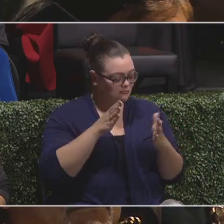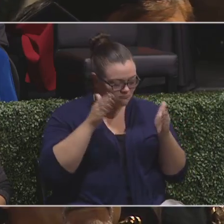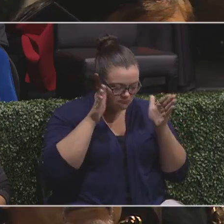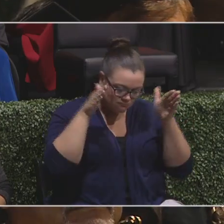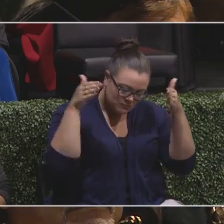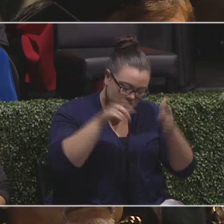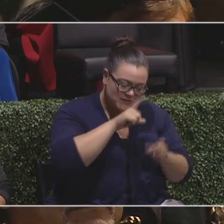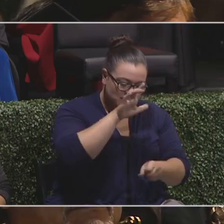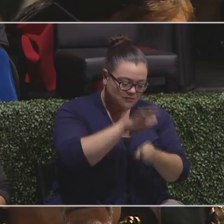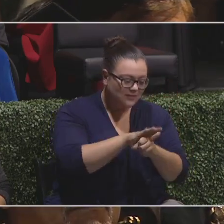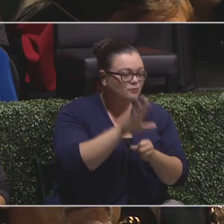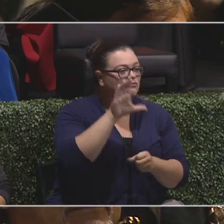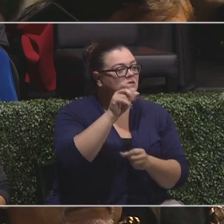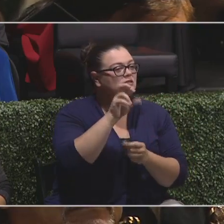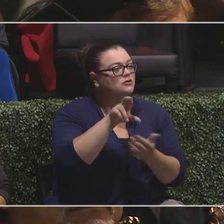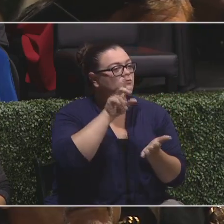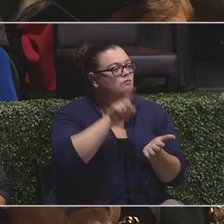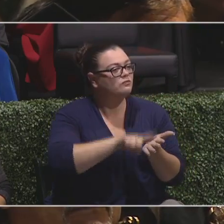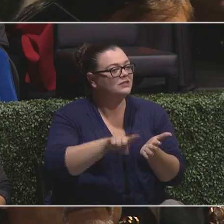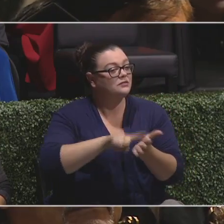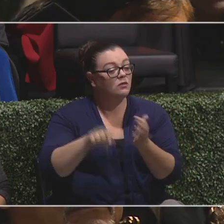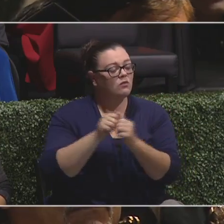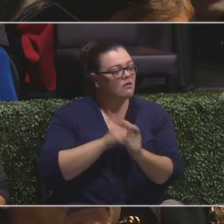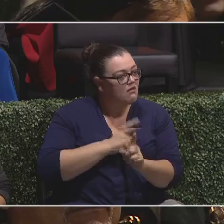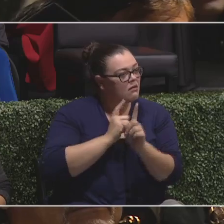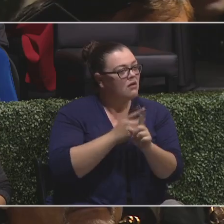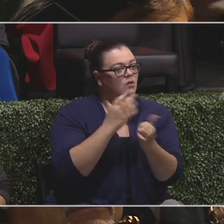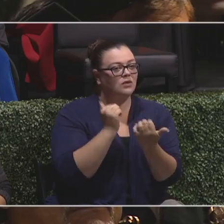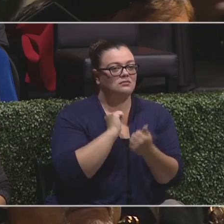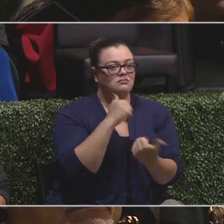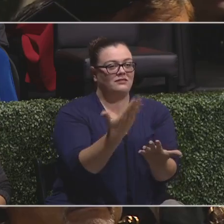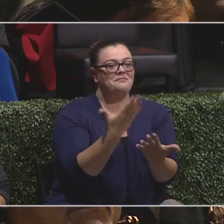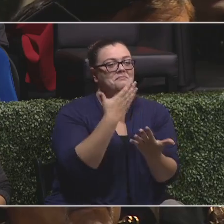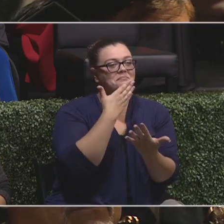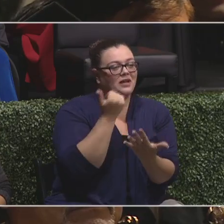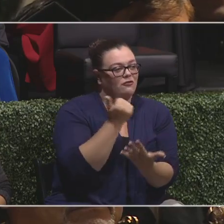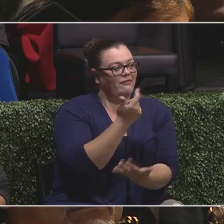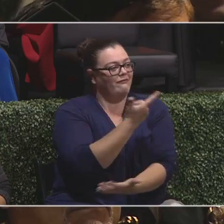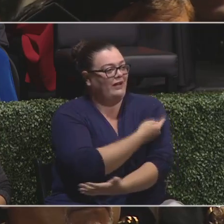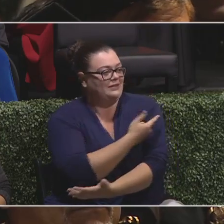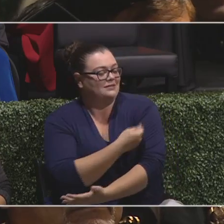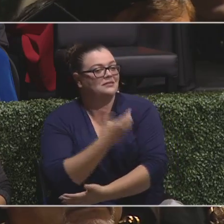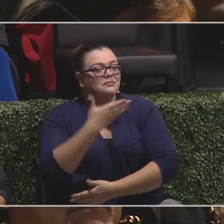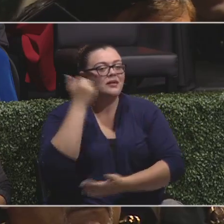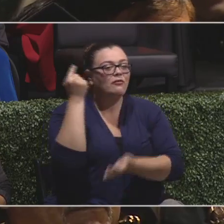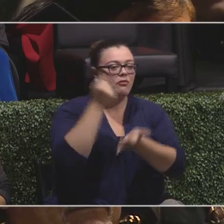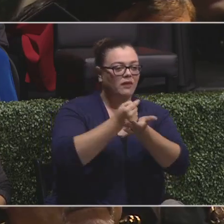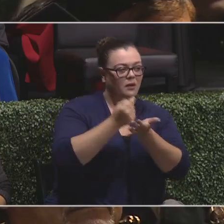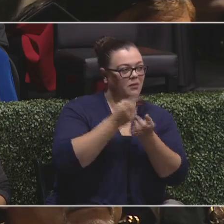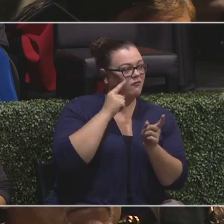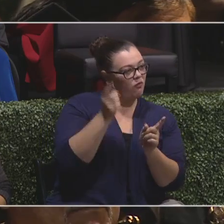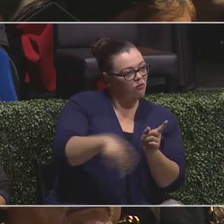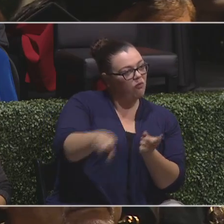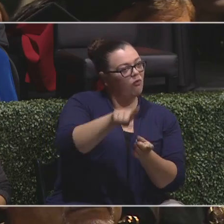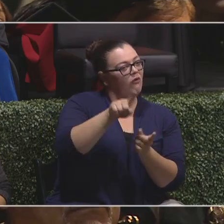SADLY BENJAMIN'S FATHER PASSED AWAY. BUT BENJAMIN REFUSE TO ALLOW CANCER TO HAVE THE LAST WORD. HE COMMITTED HIMSELF TO